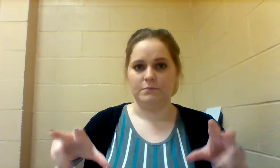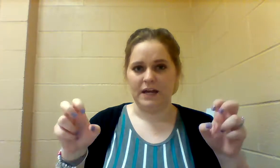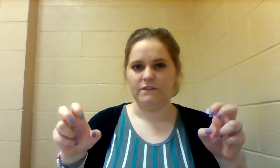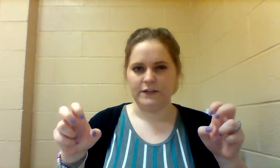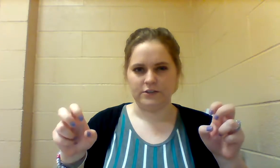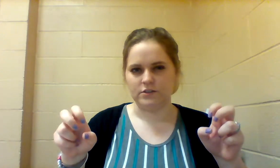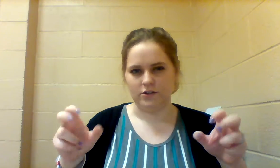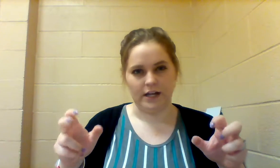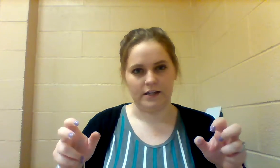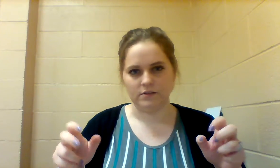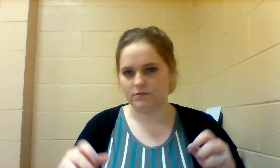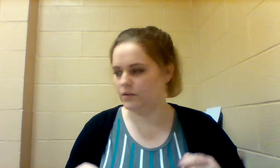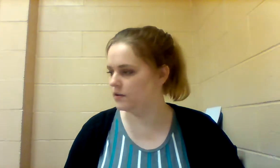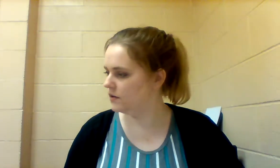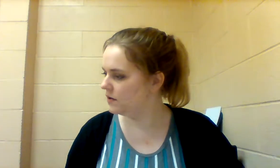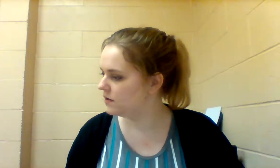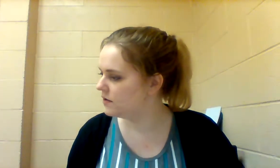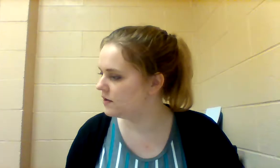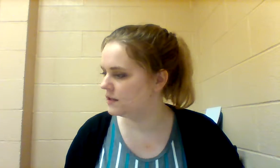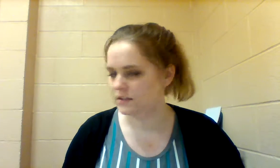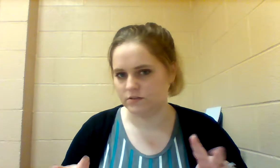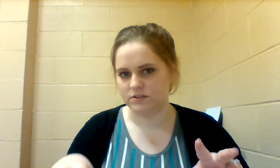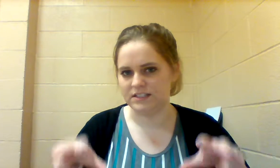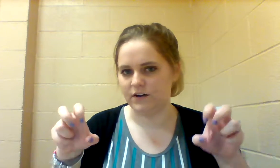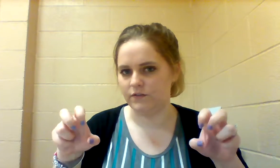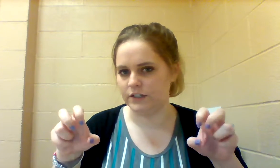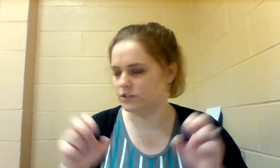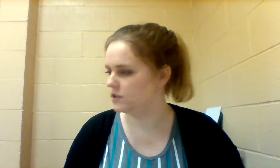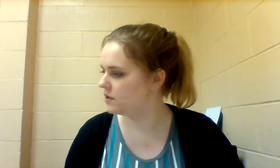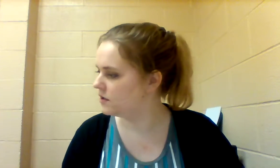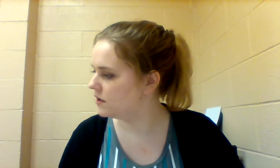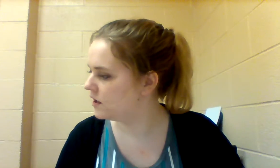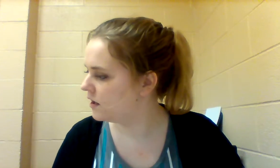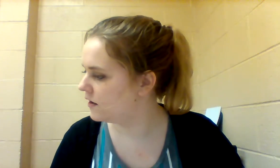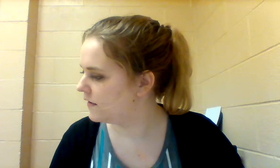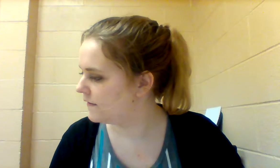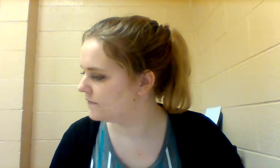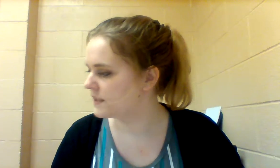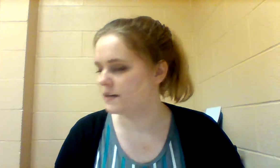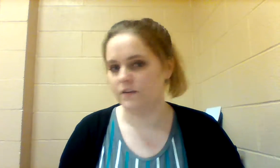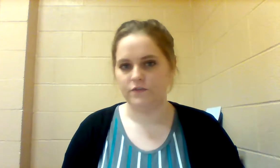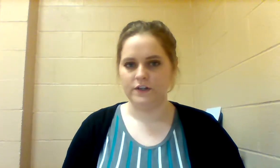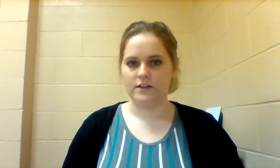bent fingers are negative so SELFISH